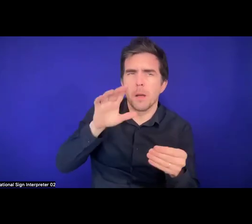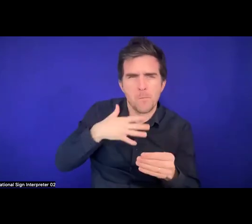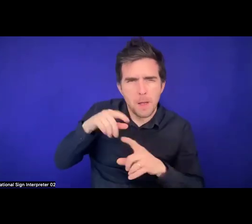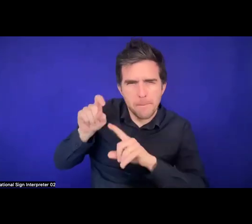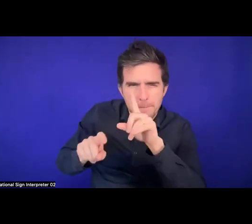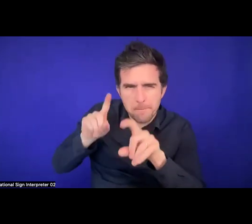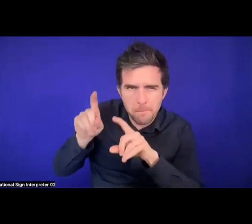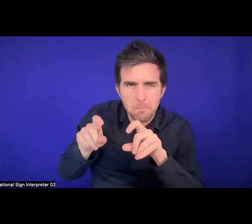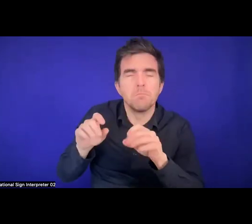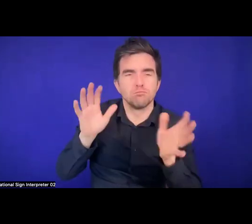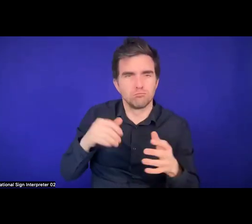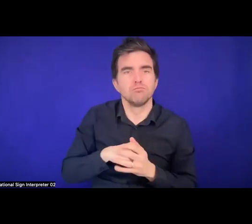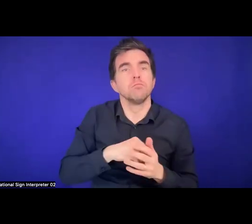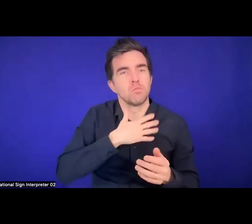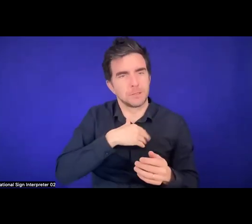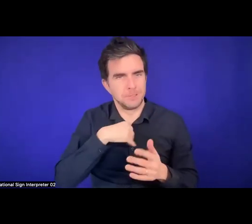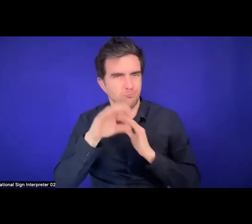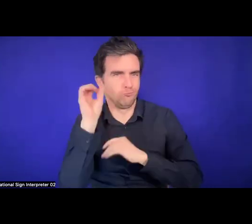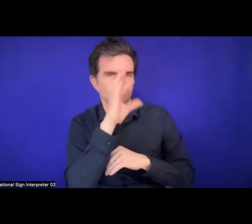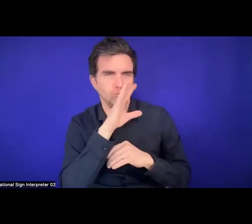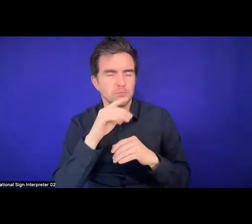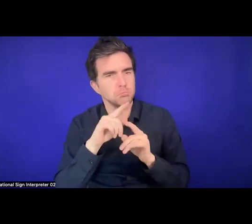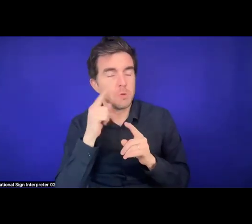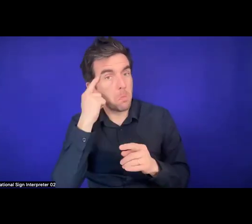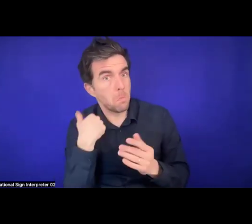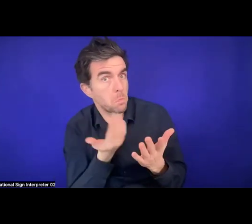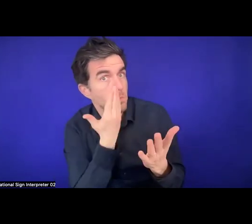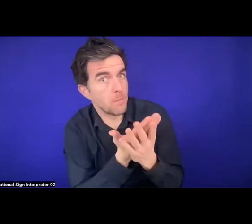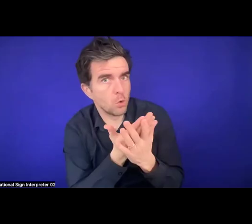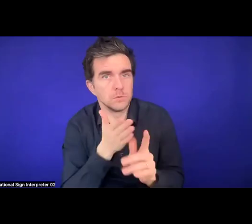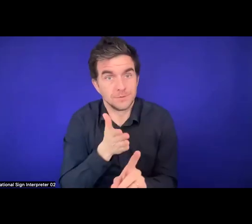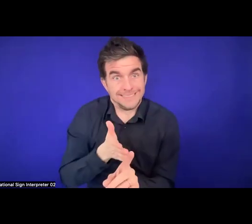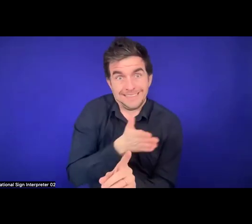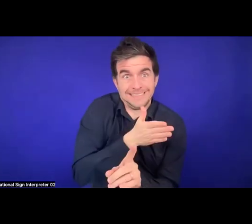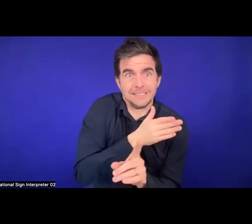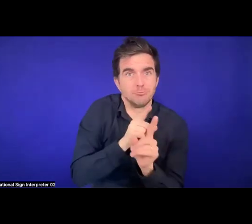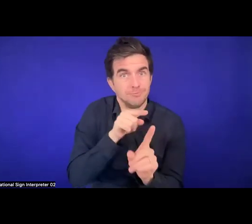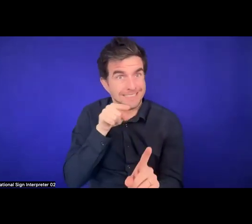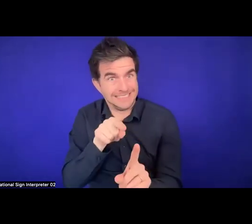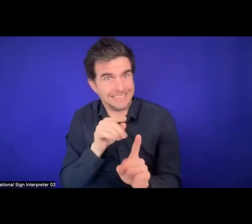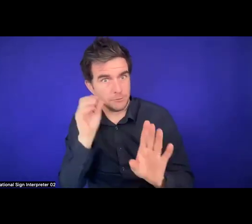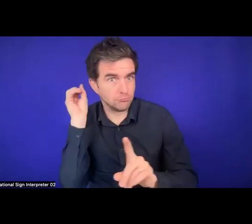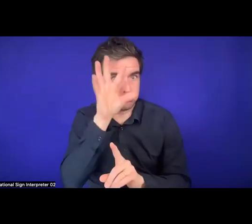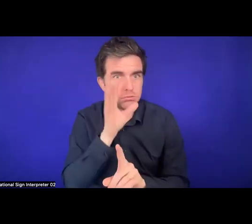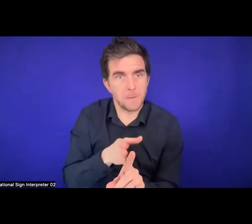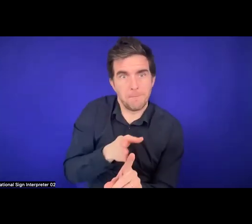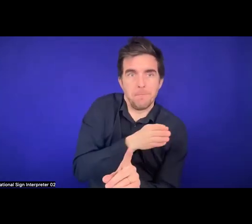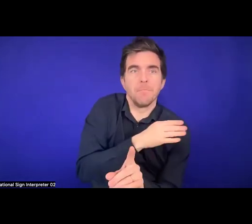full proposal a few days before the submission date so he could review it and then provide a letter of support. I am going to share four key learnings from my